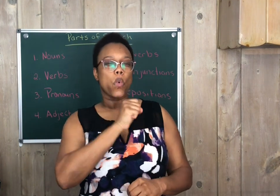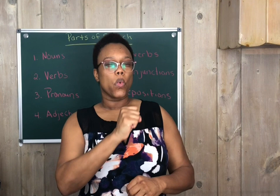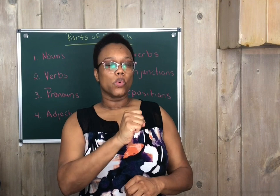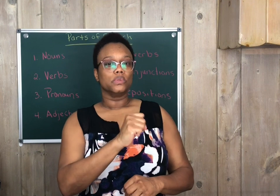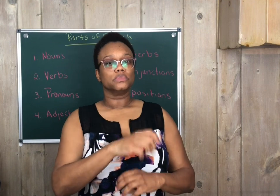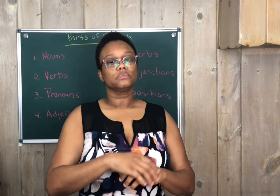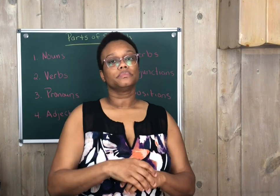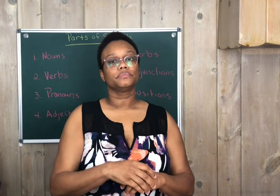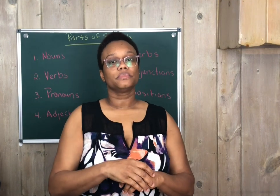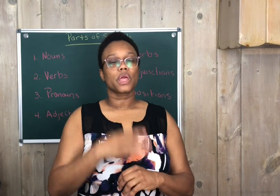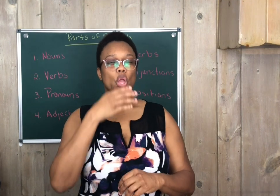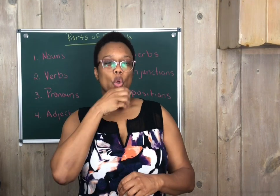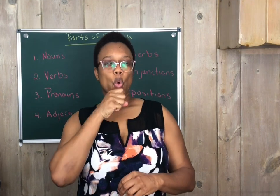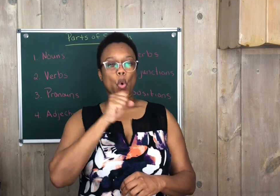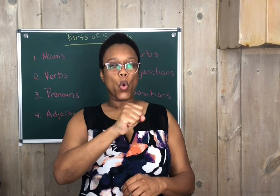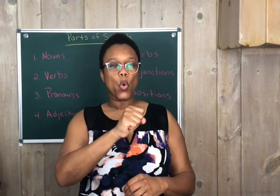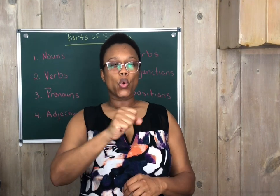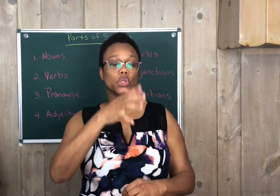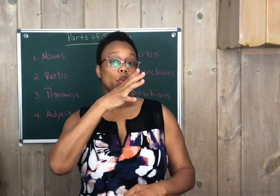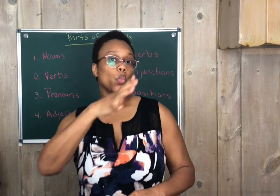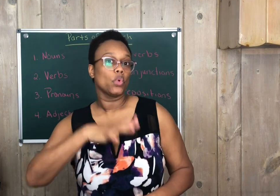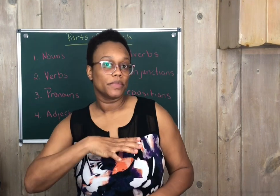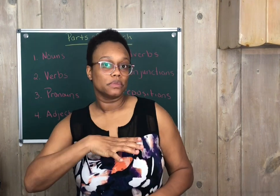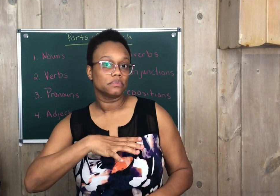Old like the old woman